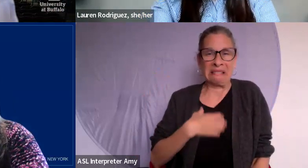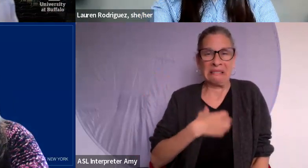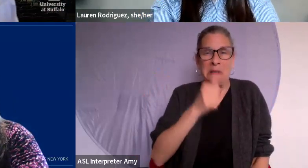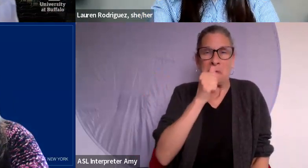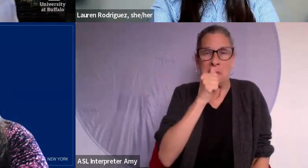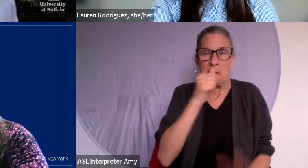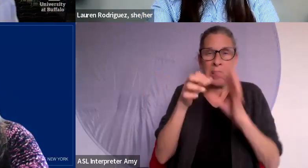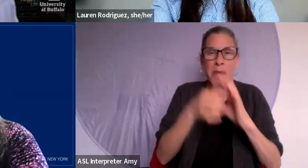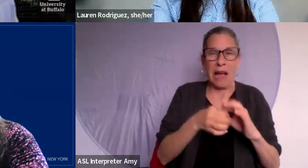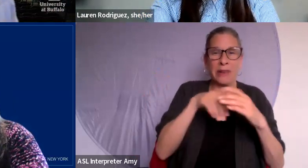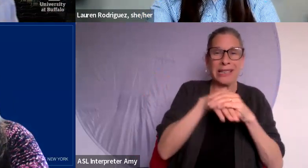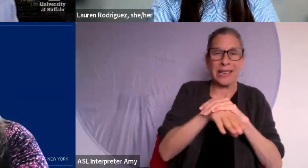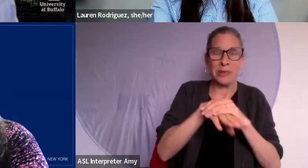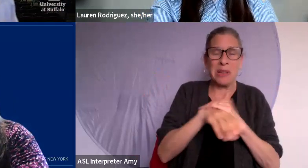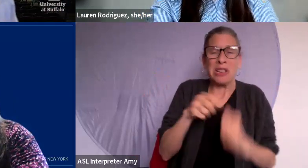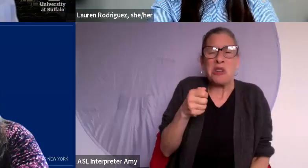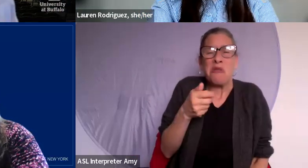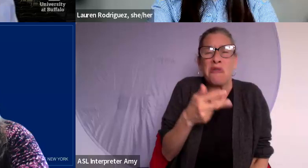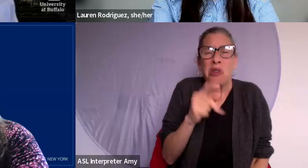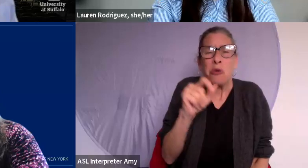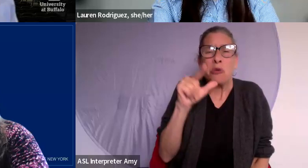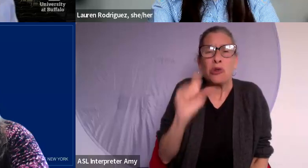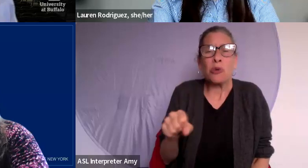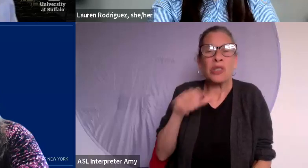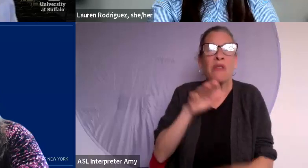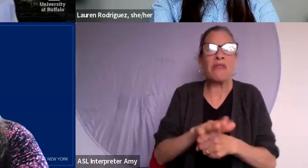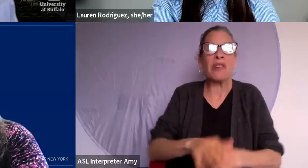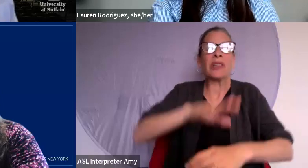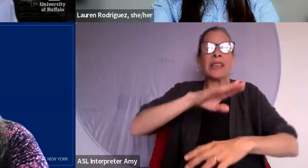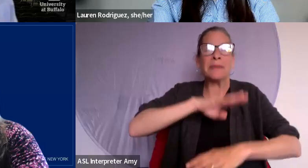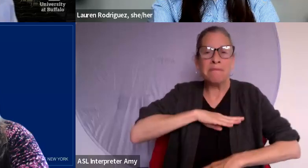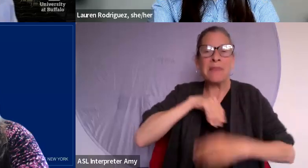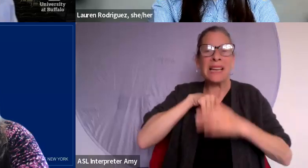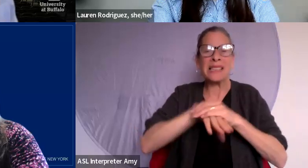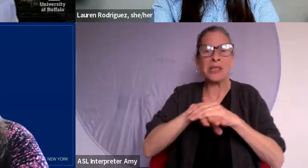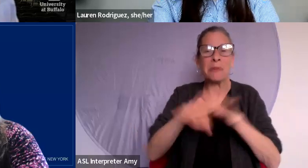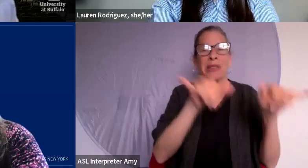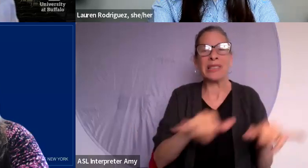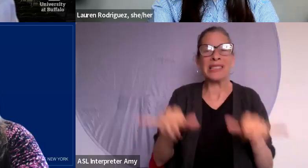very few tools fully meet the accessibility standards. And it